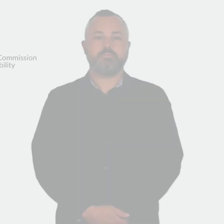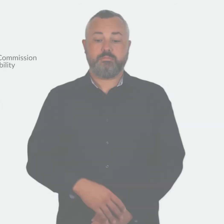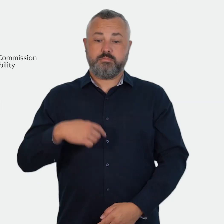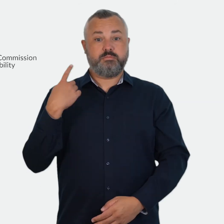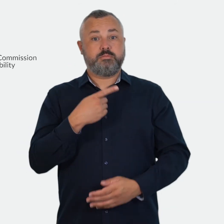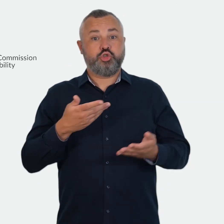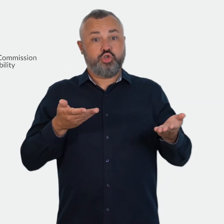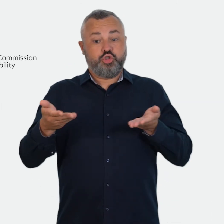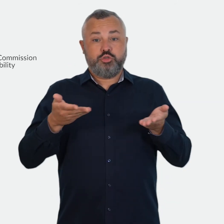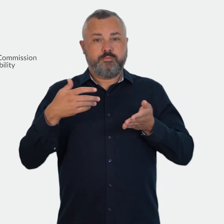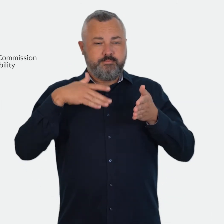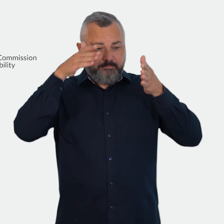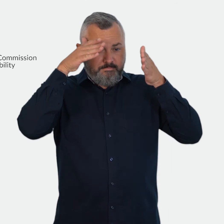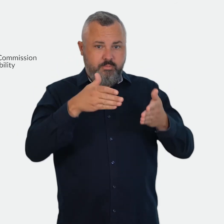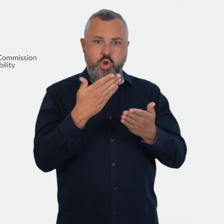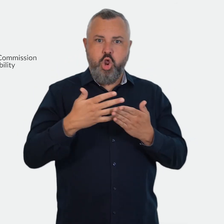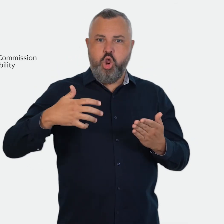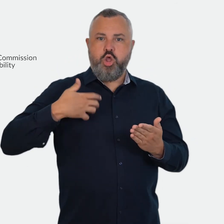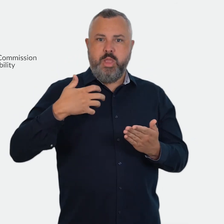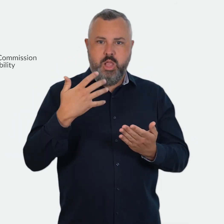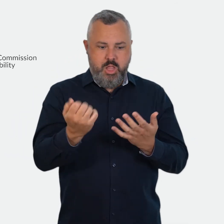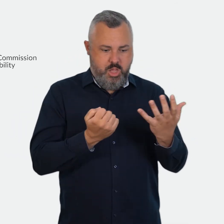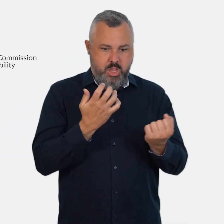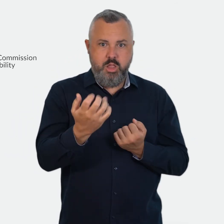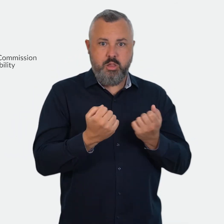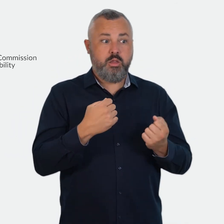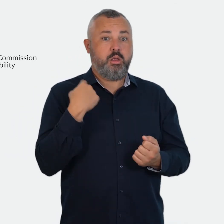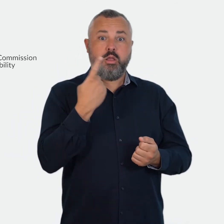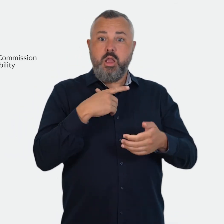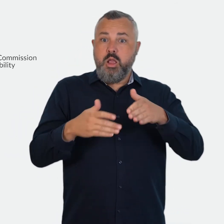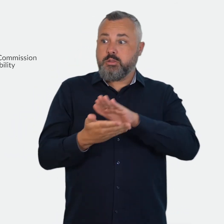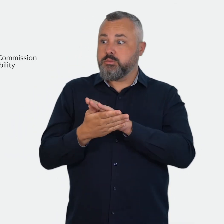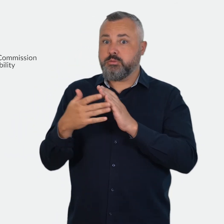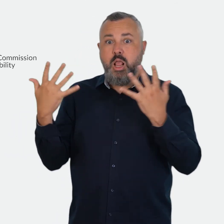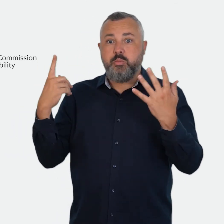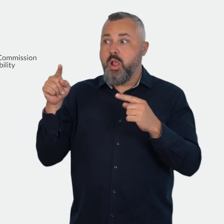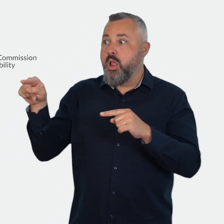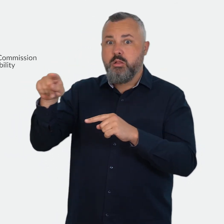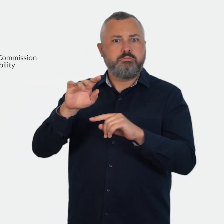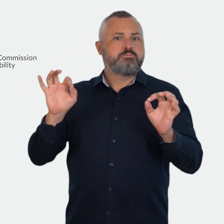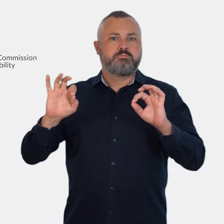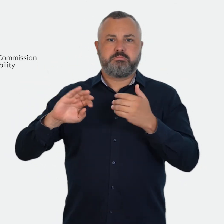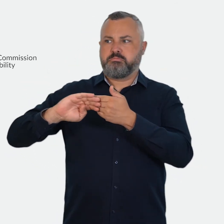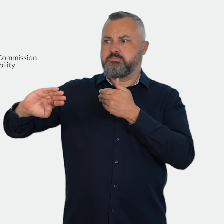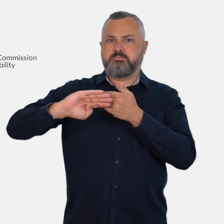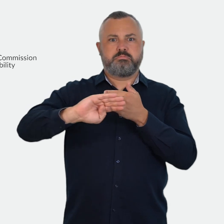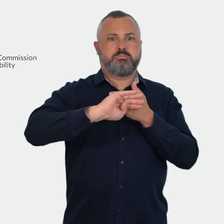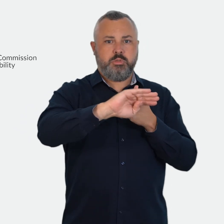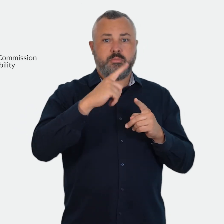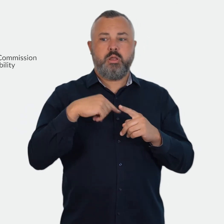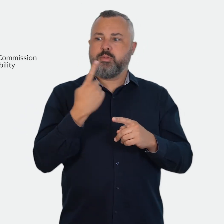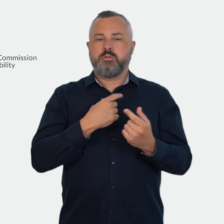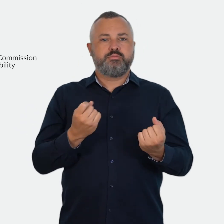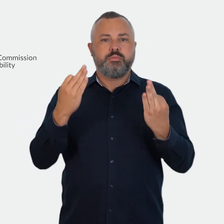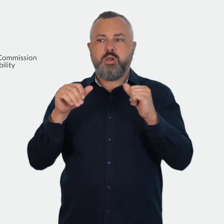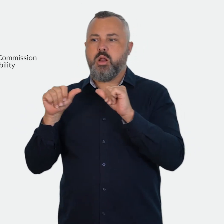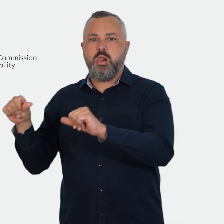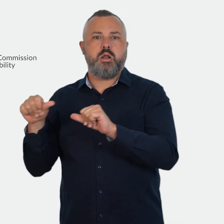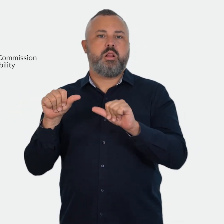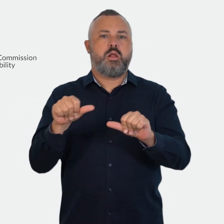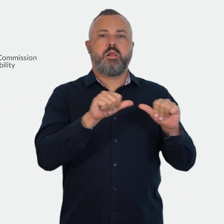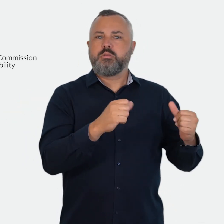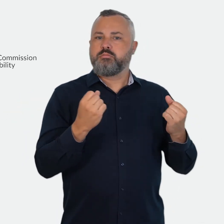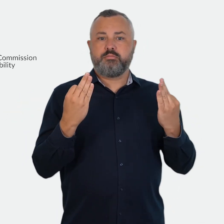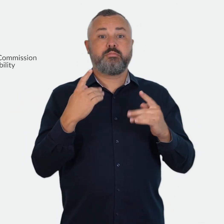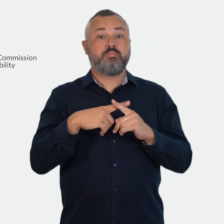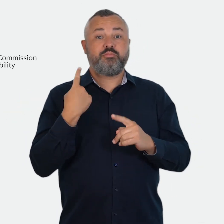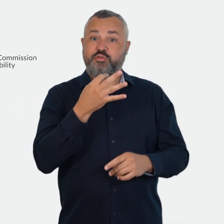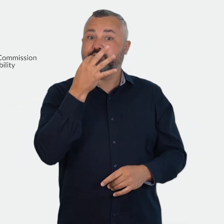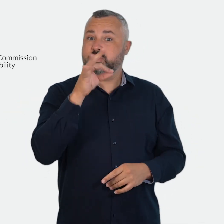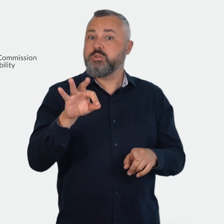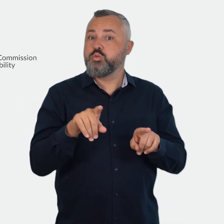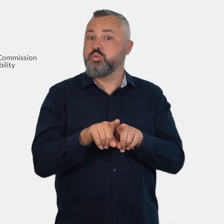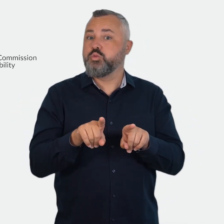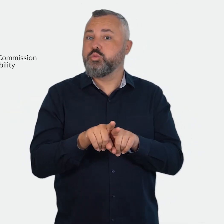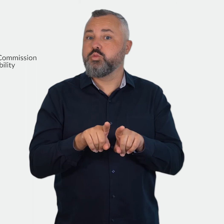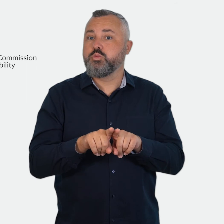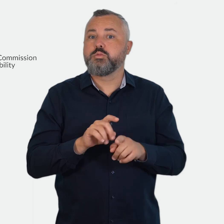Our complaints service is independent, unbiased and free.